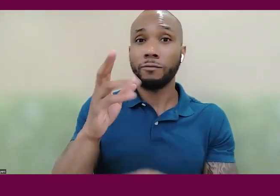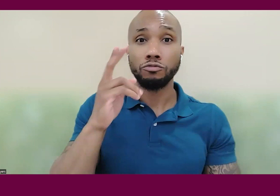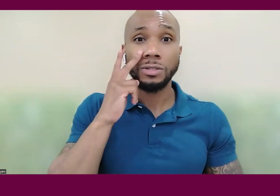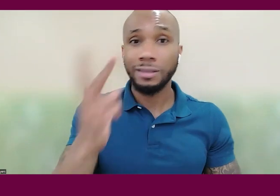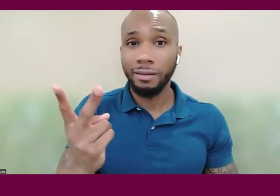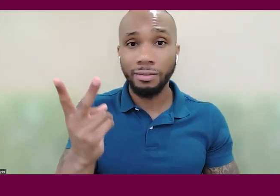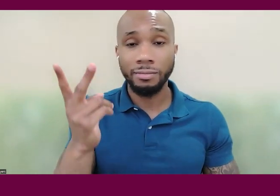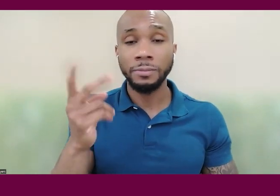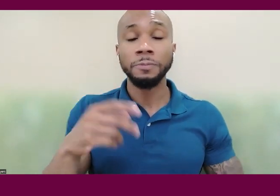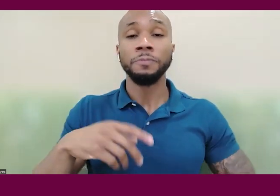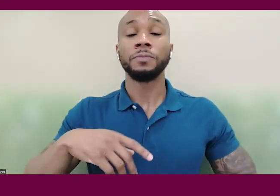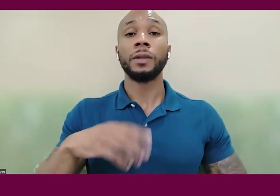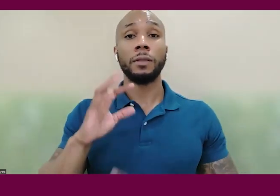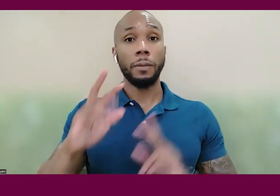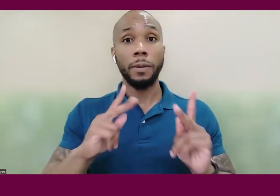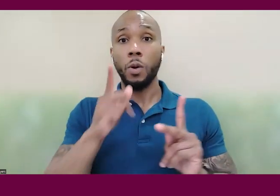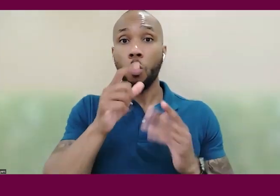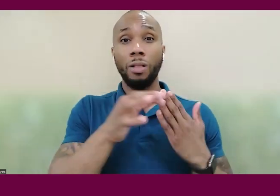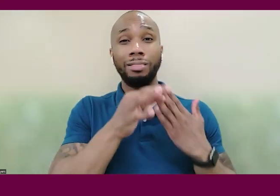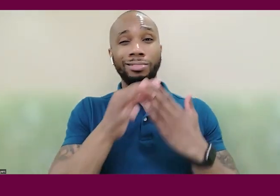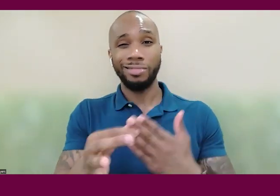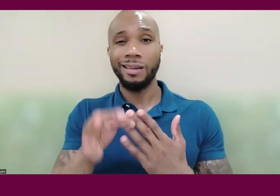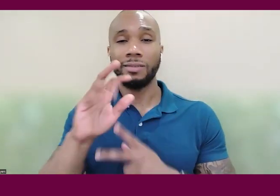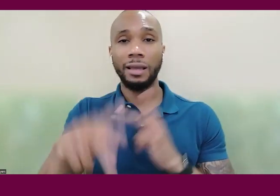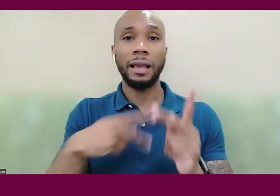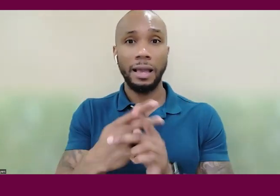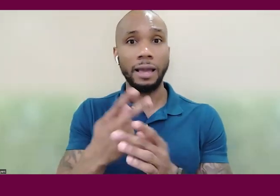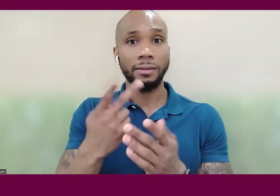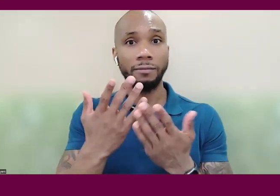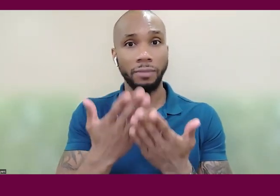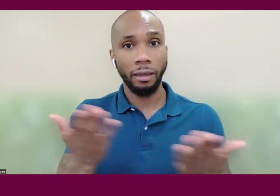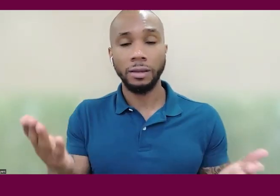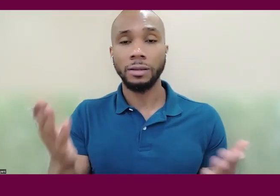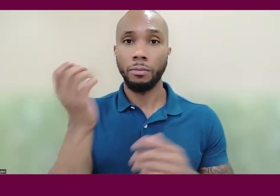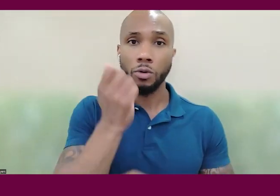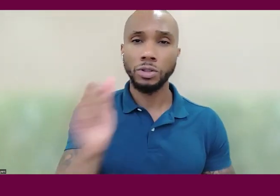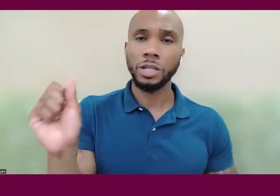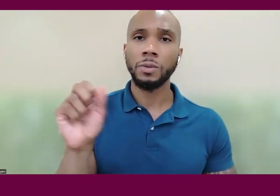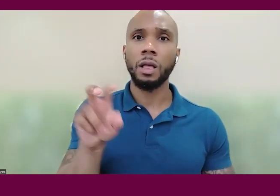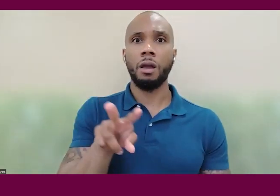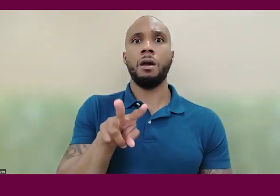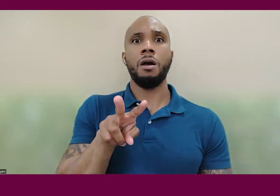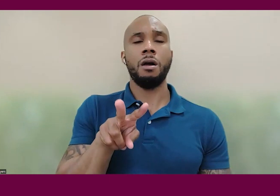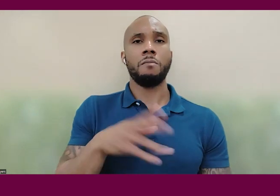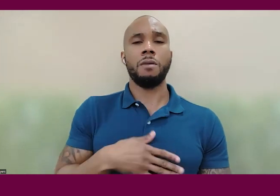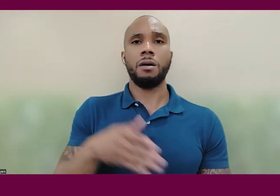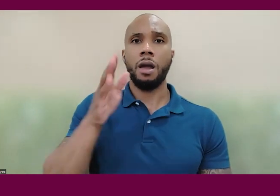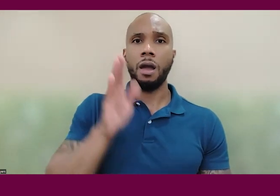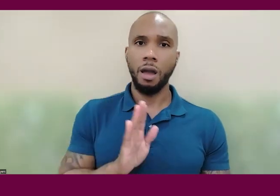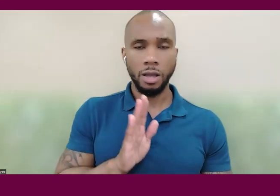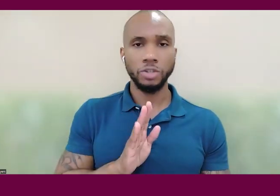Those of us who led those types of things was like, "Oh, my gosh."